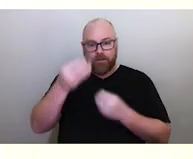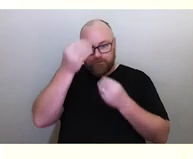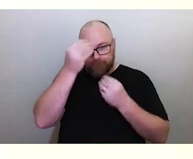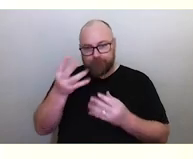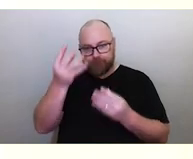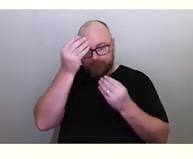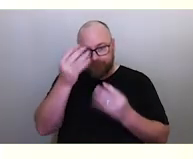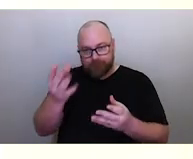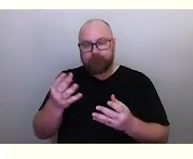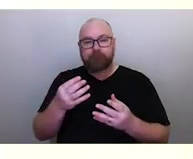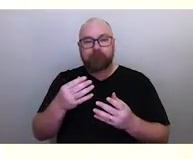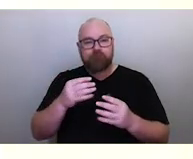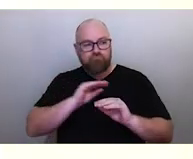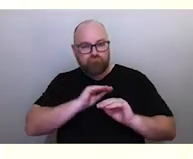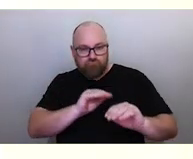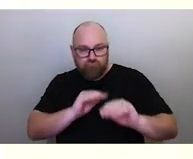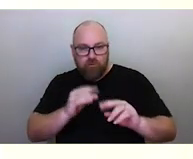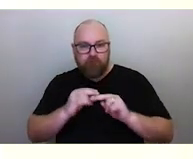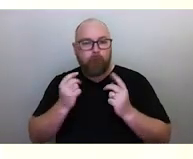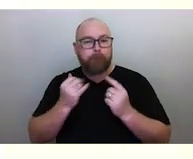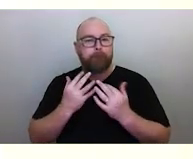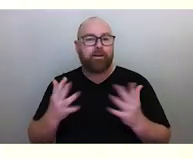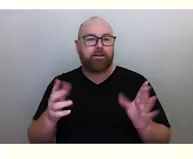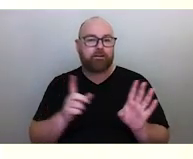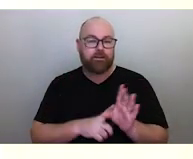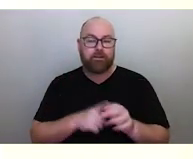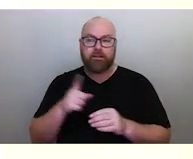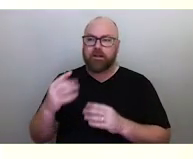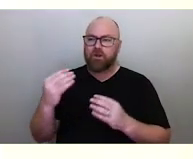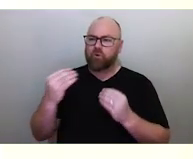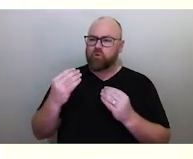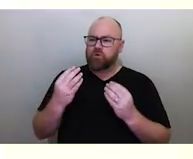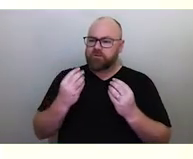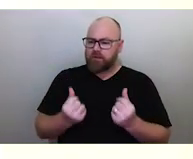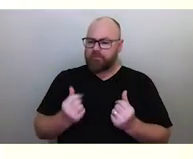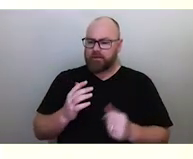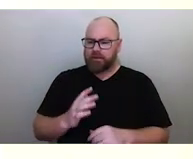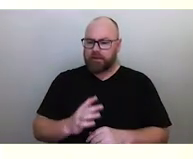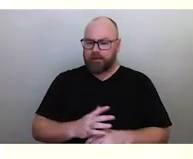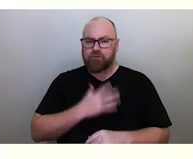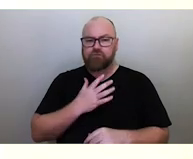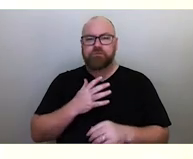from his Country for a number of years and he's taught us something very interesting about navigation,